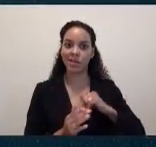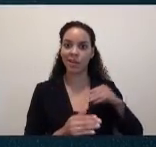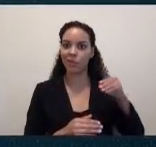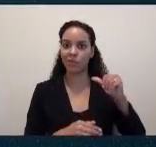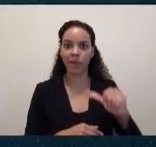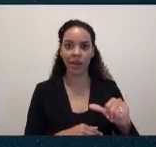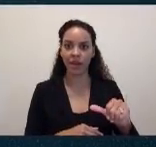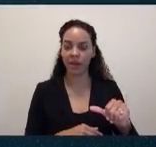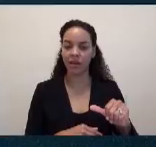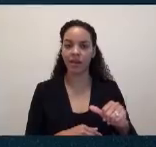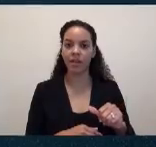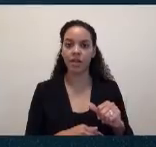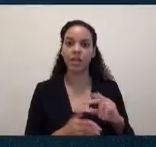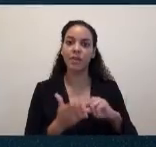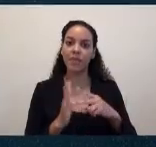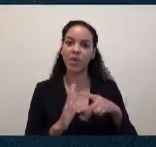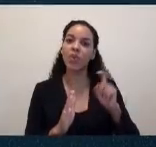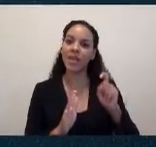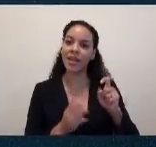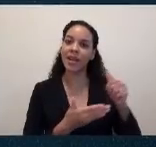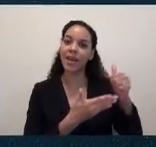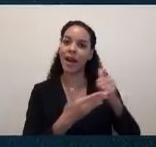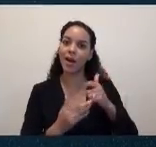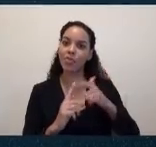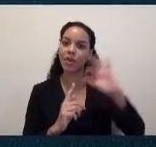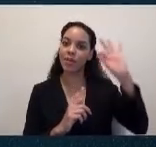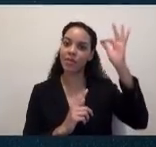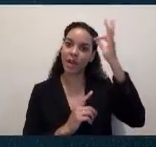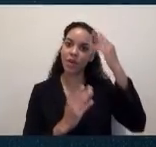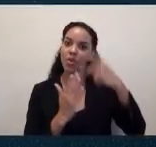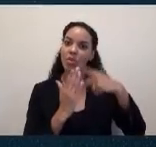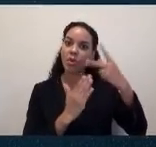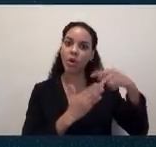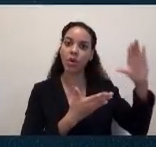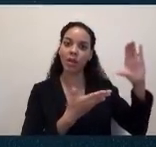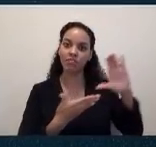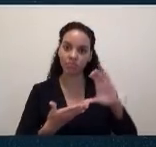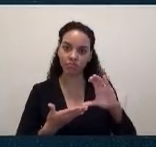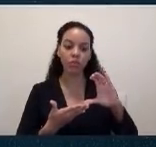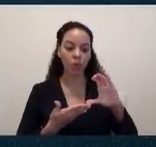So we need the help from a federal program. After our experience, I wrote to Senator Manchin,